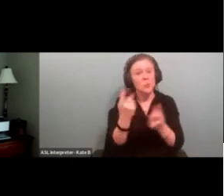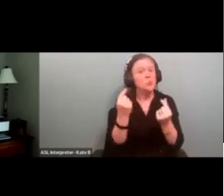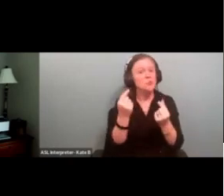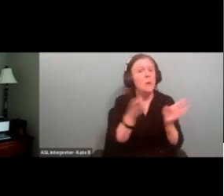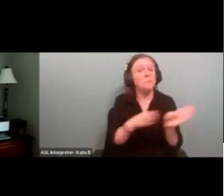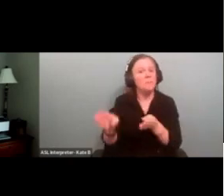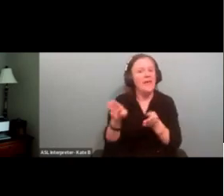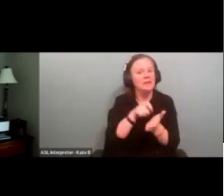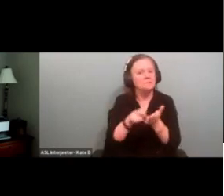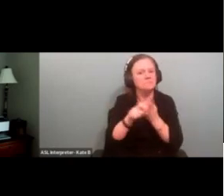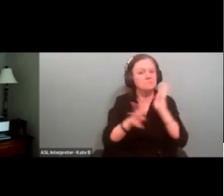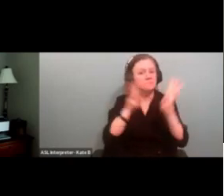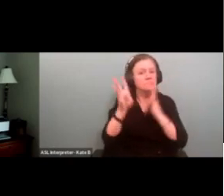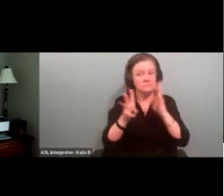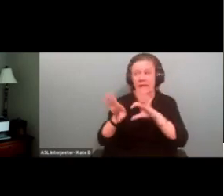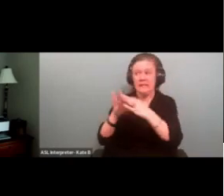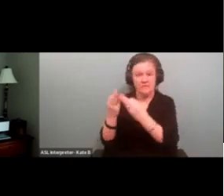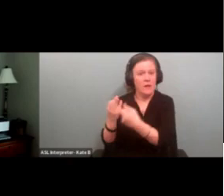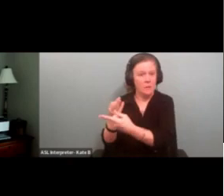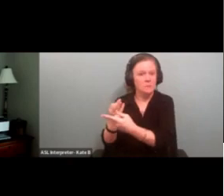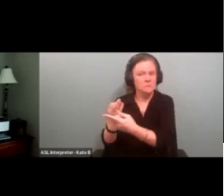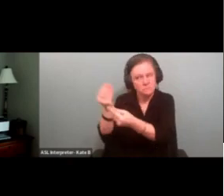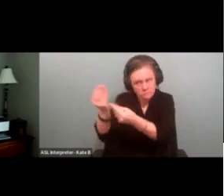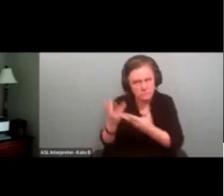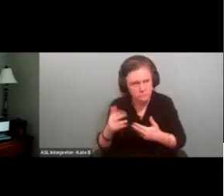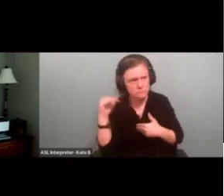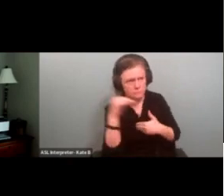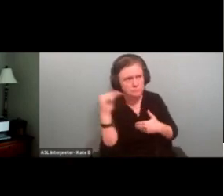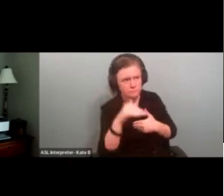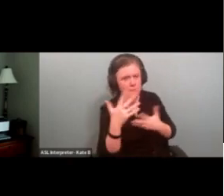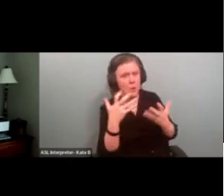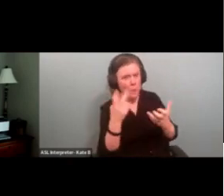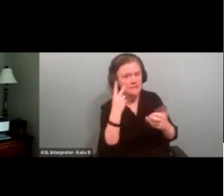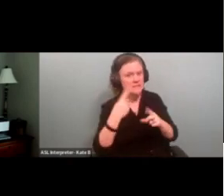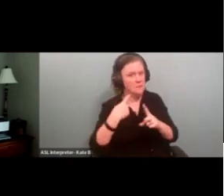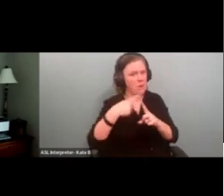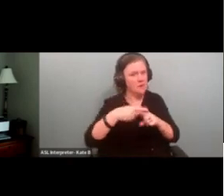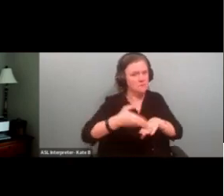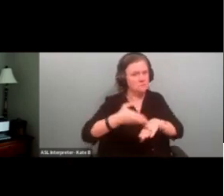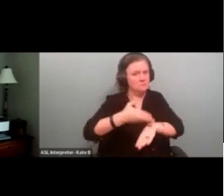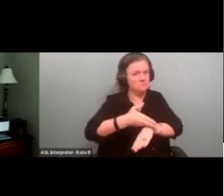say that they really want to feel and experience movement in a direction that gives them hope